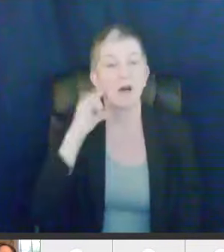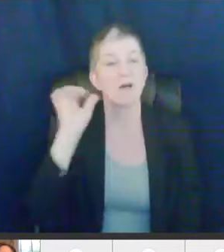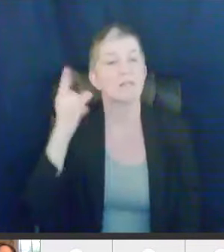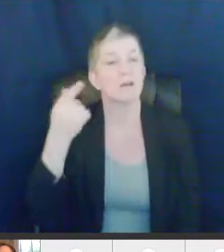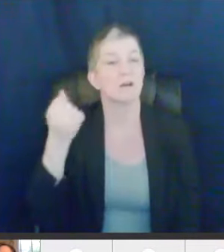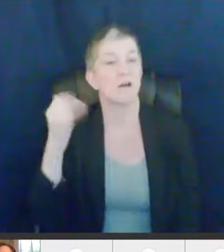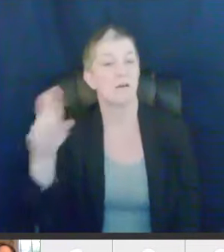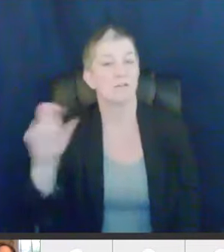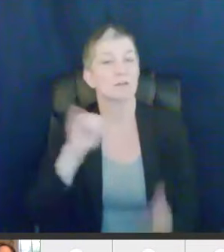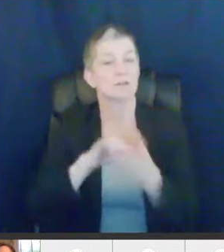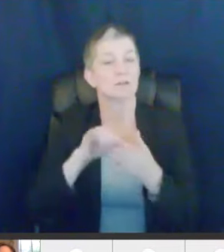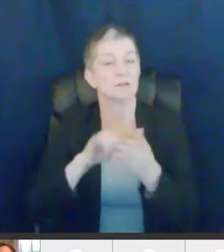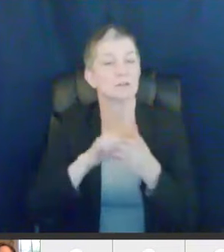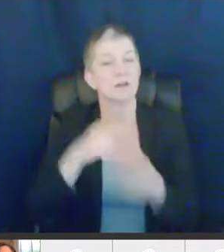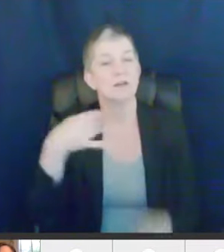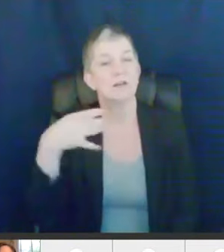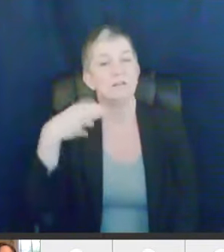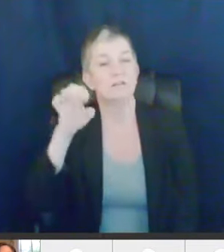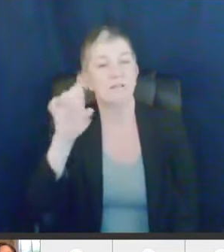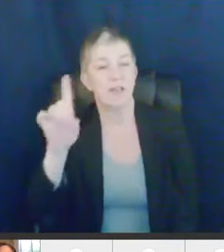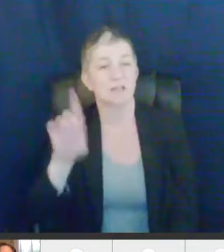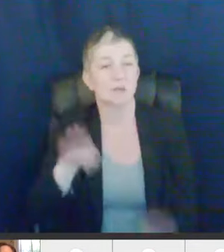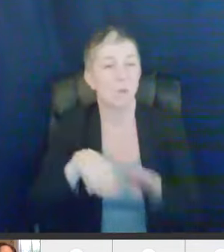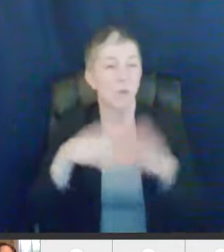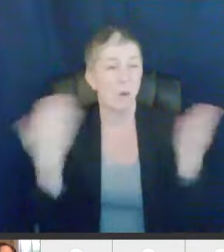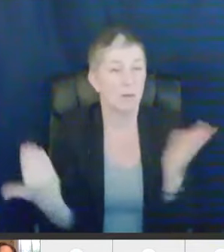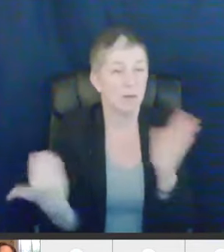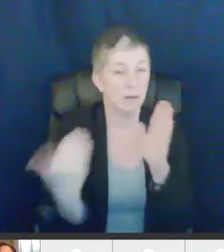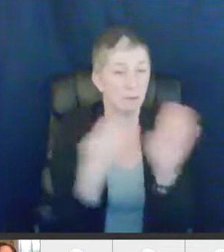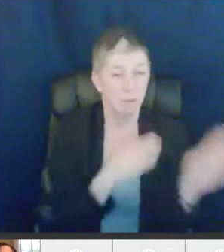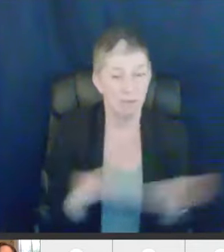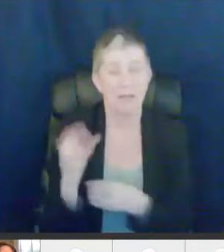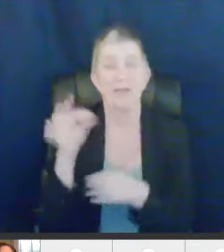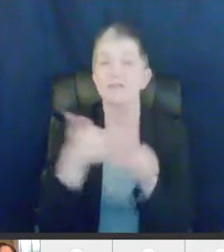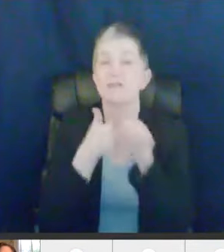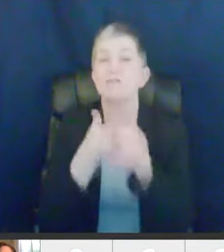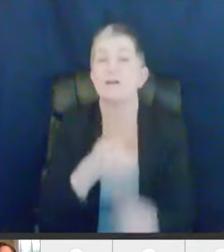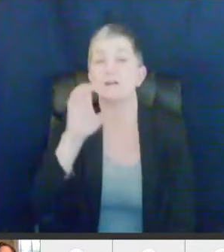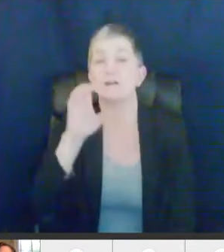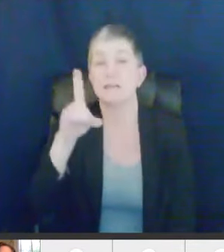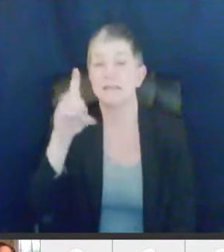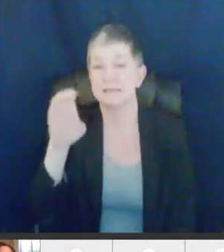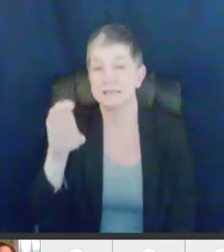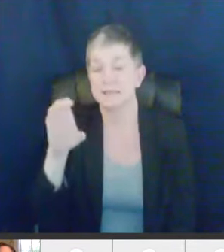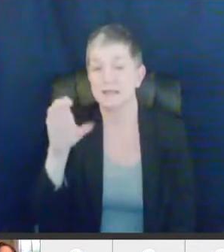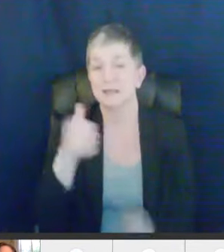reopening plan provided they follow CDC guidance for aquatic venues and the